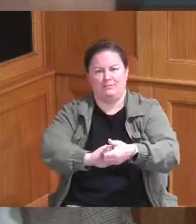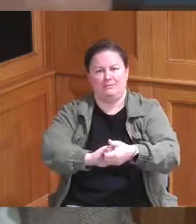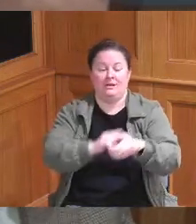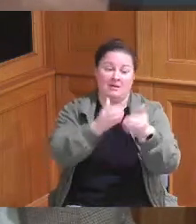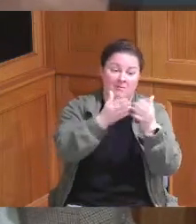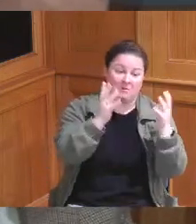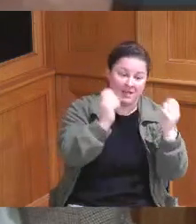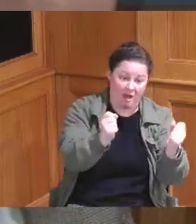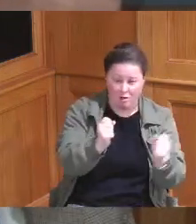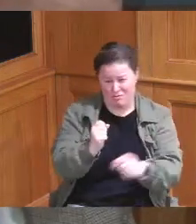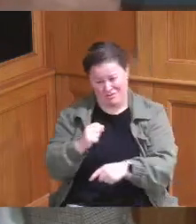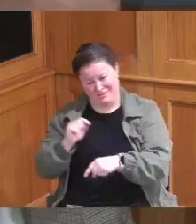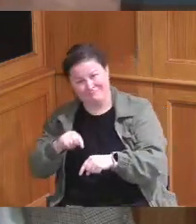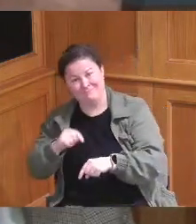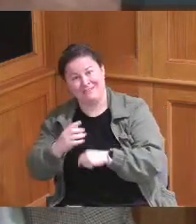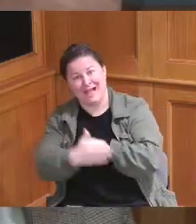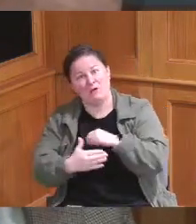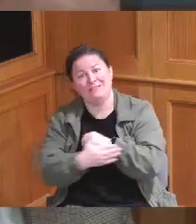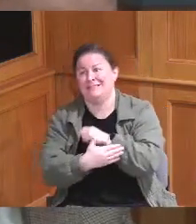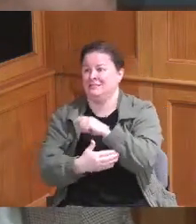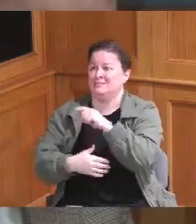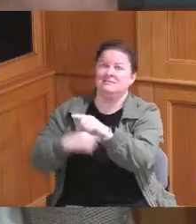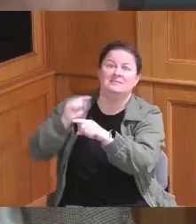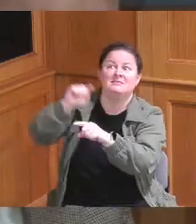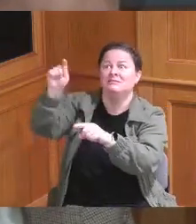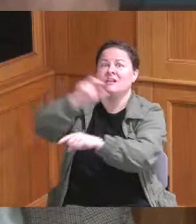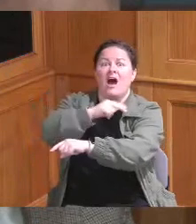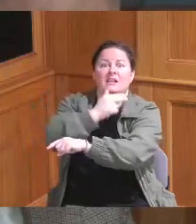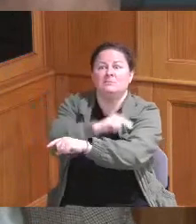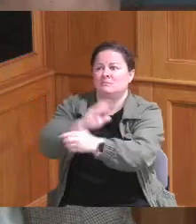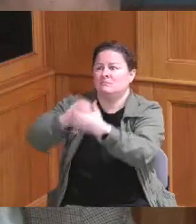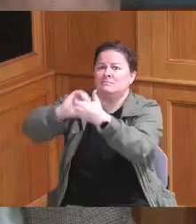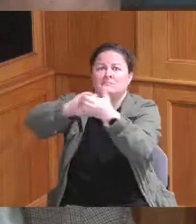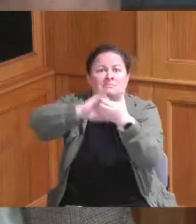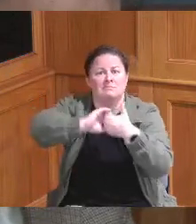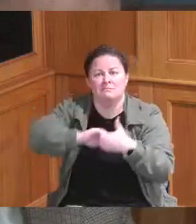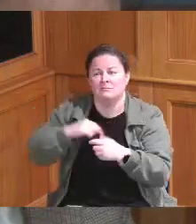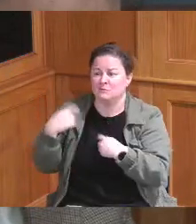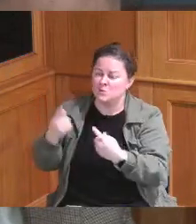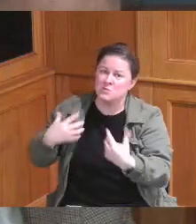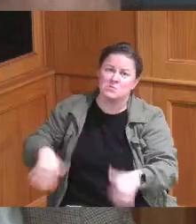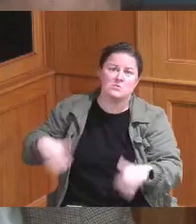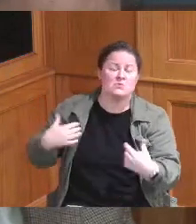county and the hospitals and all the partners that work so hard throughout this journey to